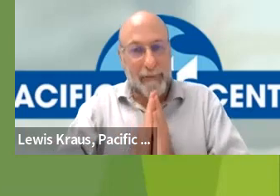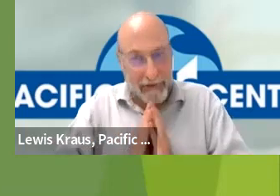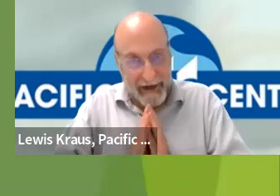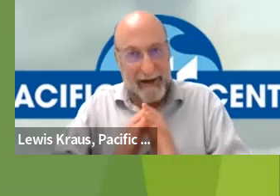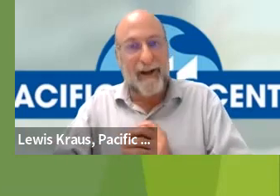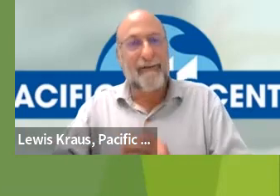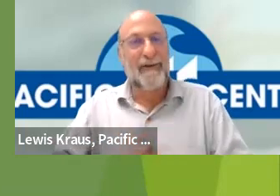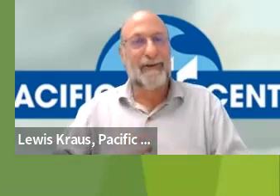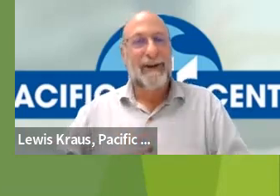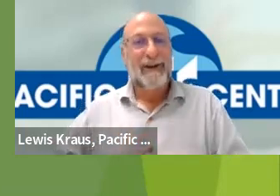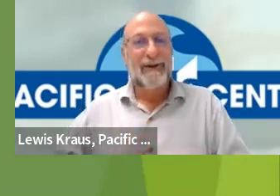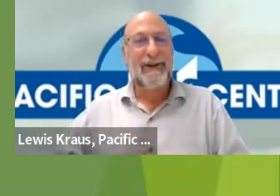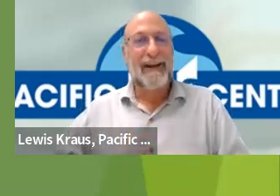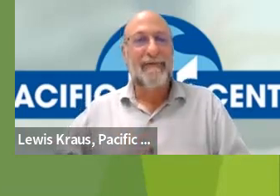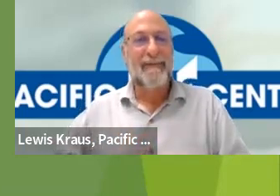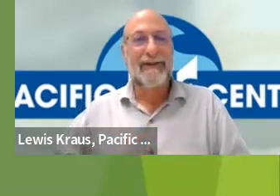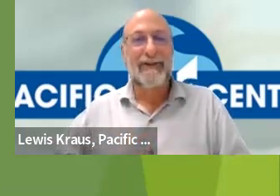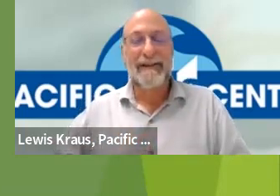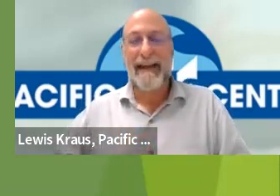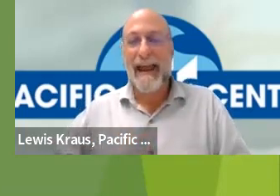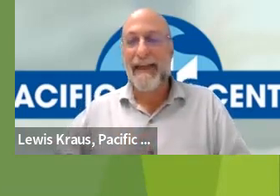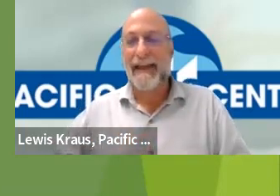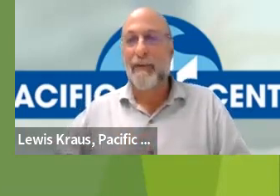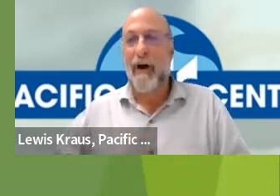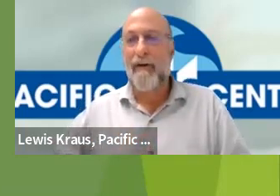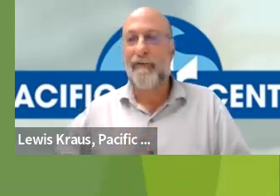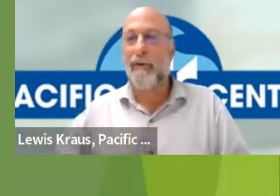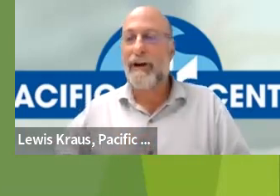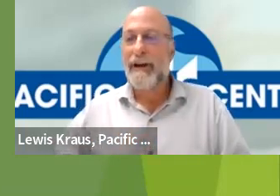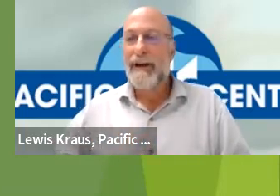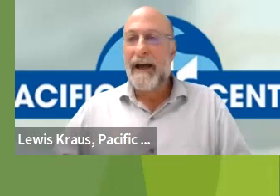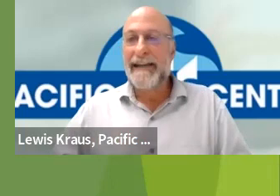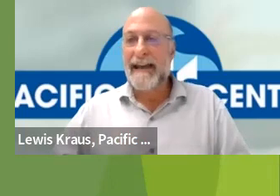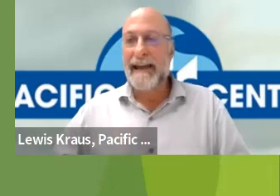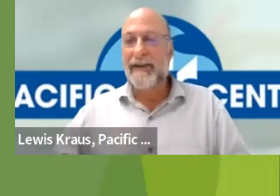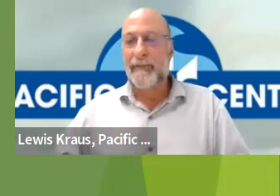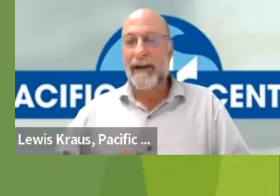Really appreciate all of your information today thank you all for attending and spending